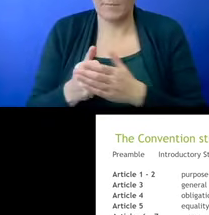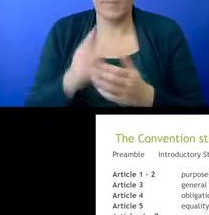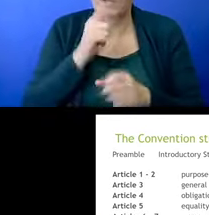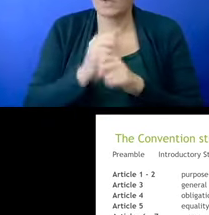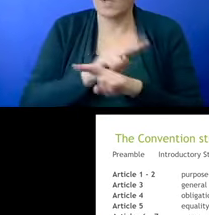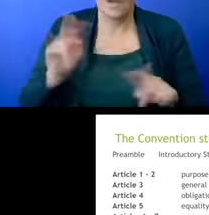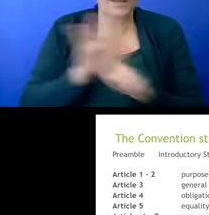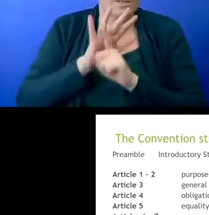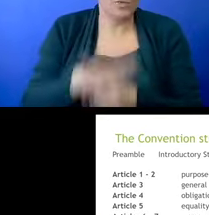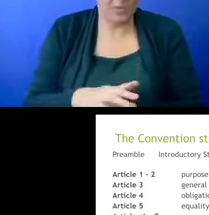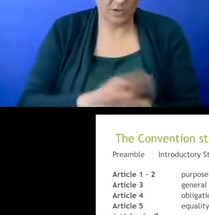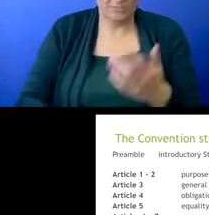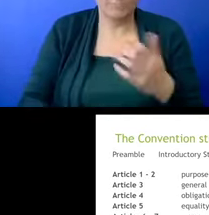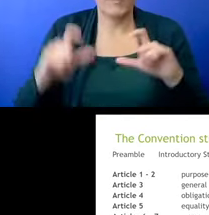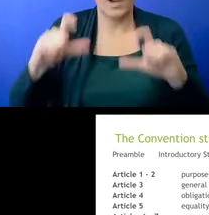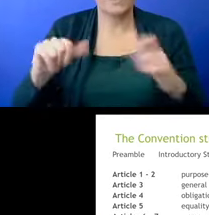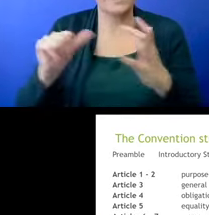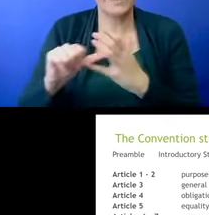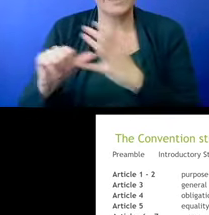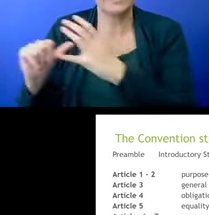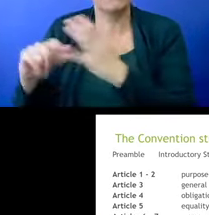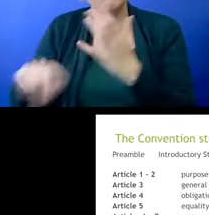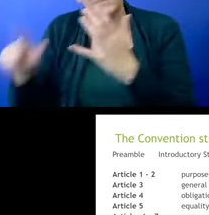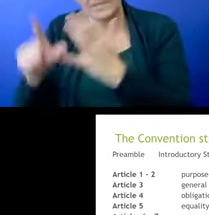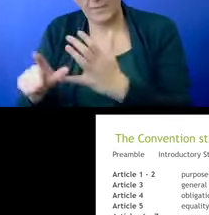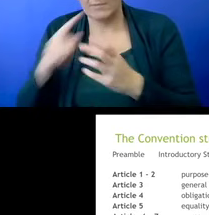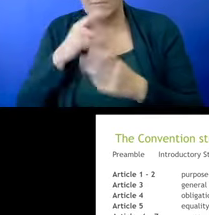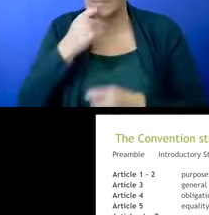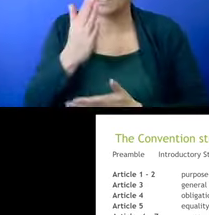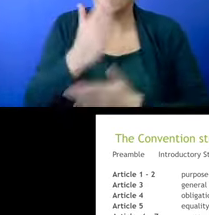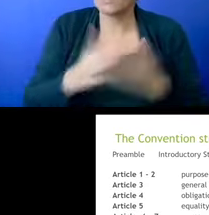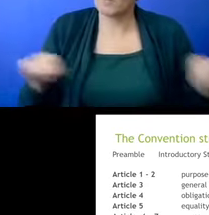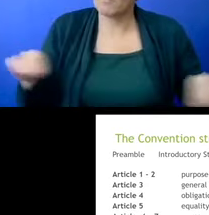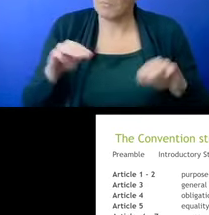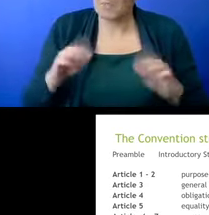Articles 6 and 7 recognize that certain people are exposed to discrimination,